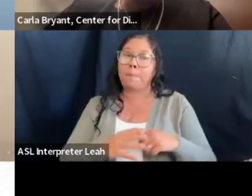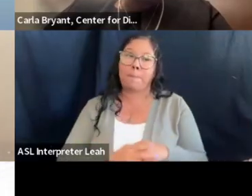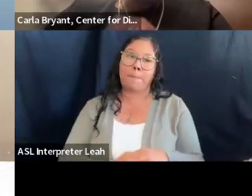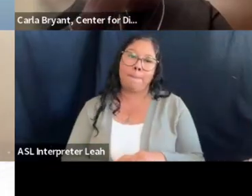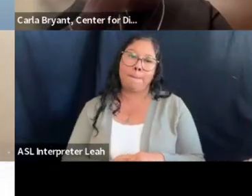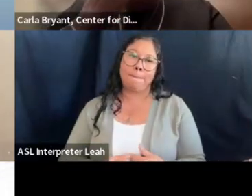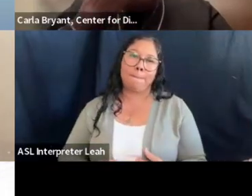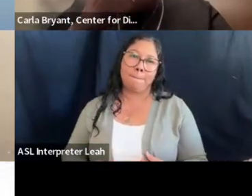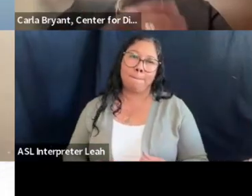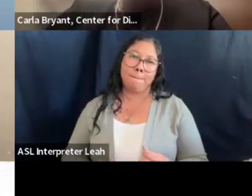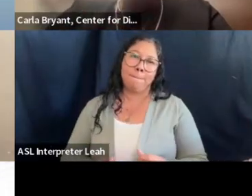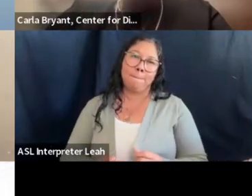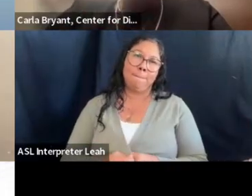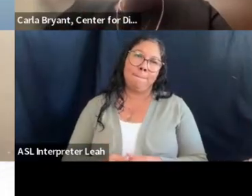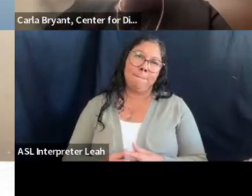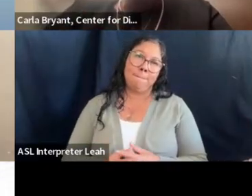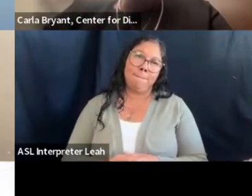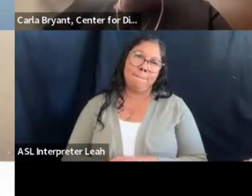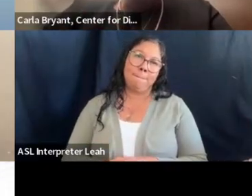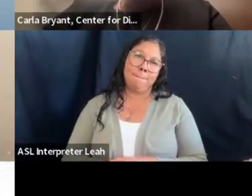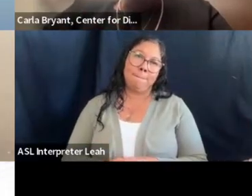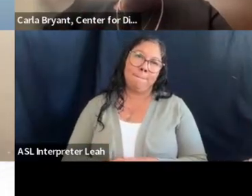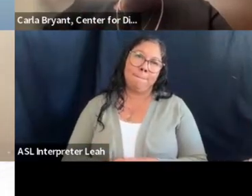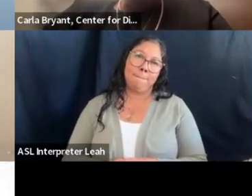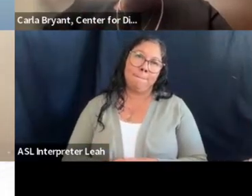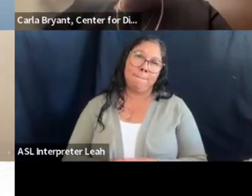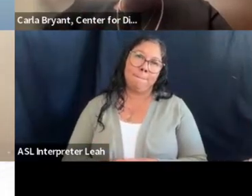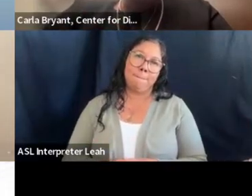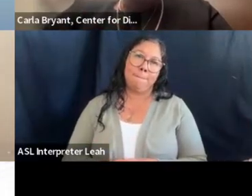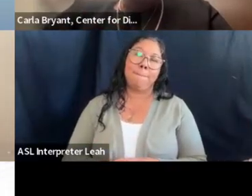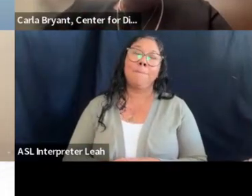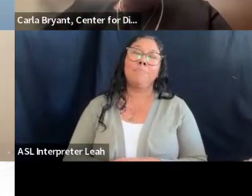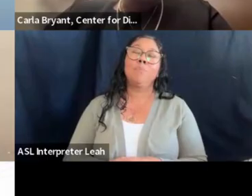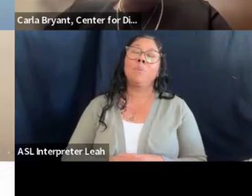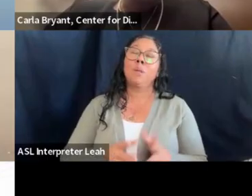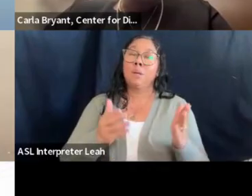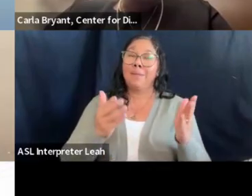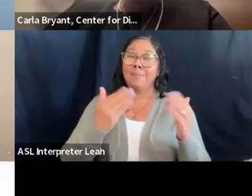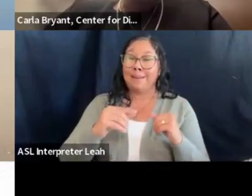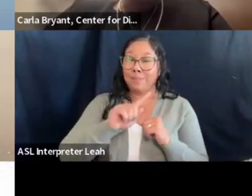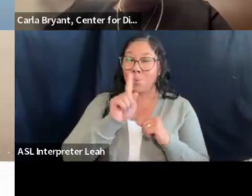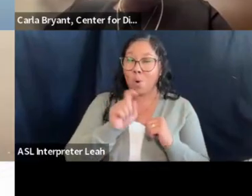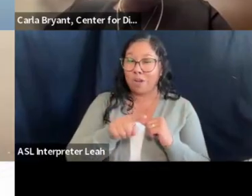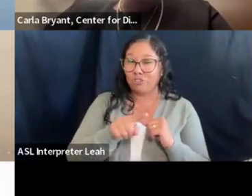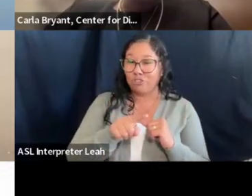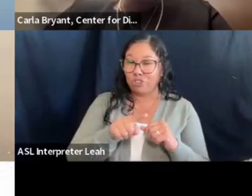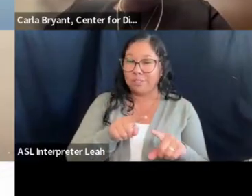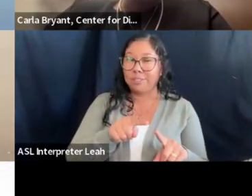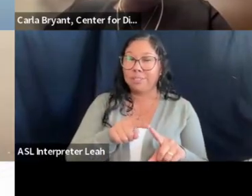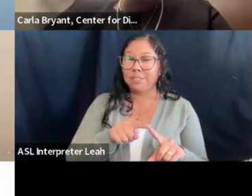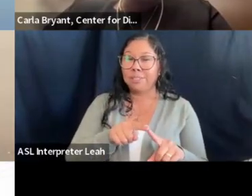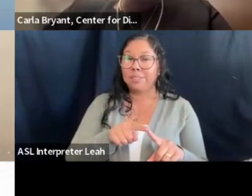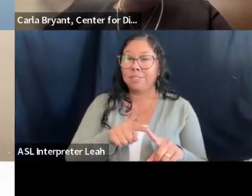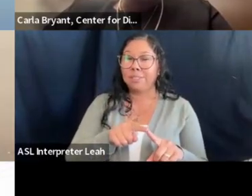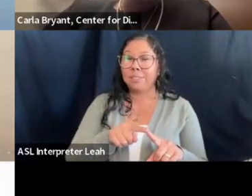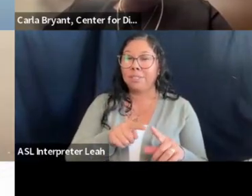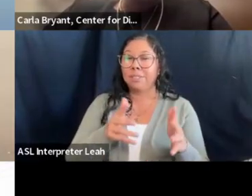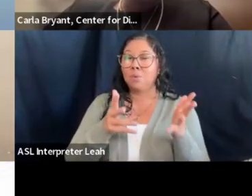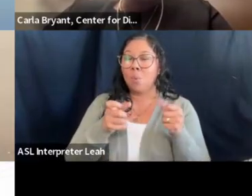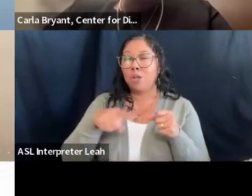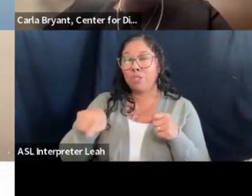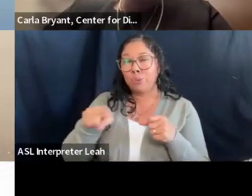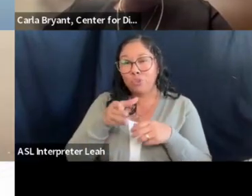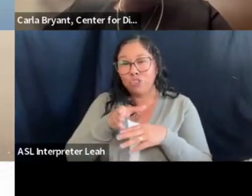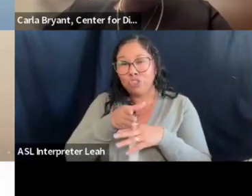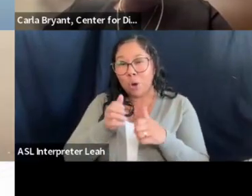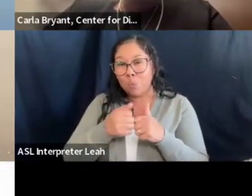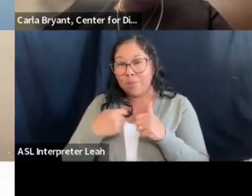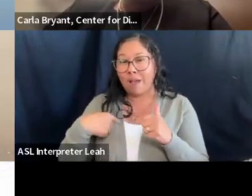So, as we come into our next question here, we're wanting you to share with us what conditions,